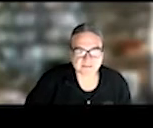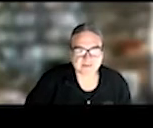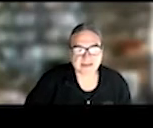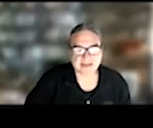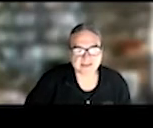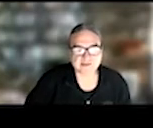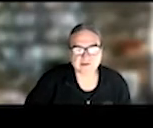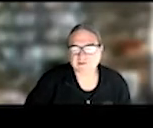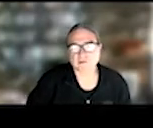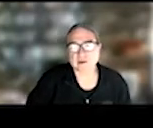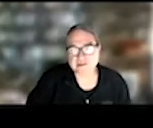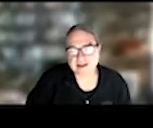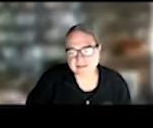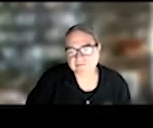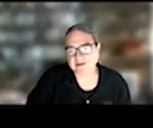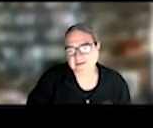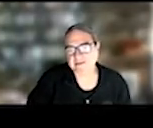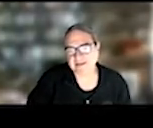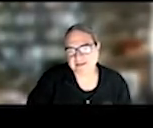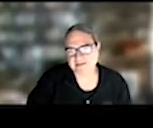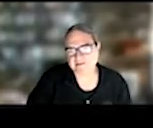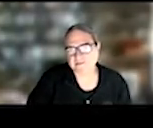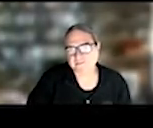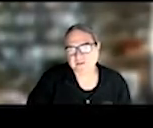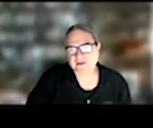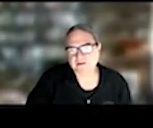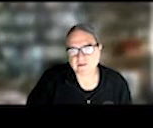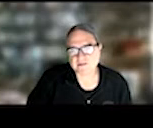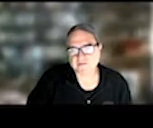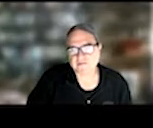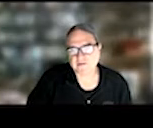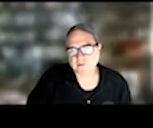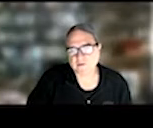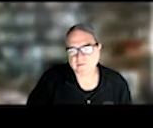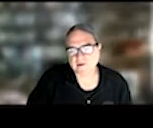live in the Eastern or the Western half of the United States and there's relatively few American